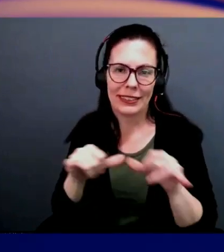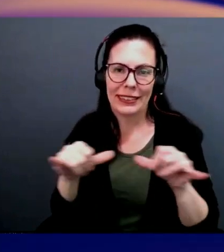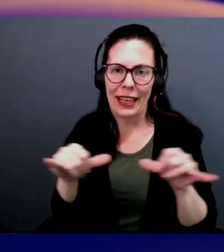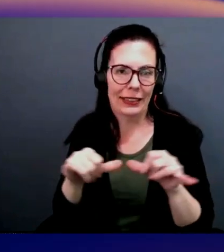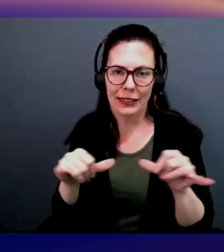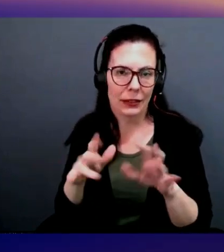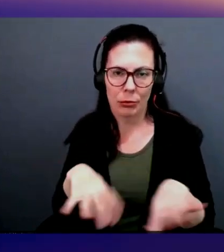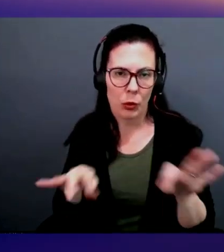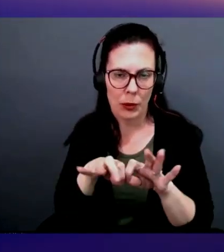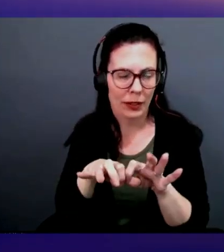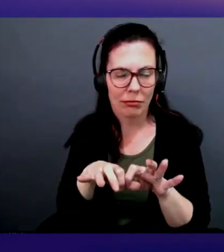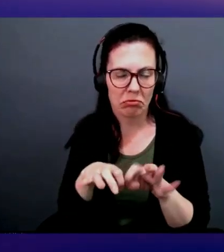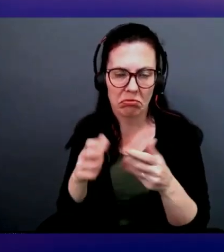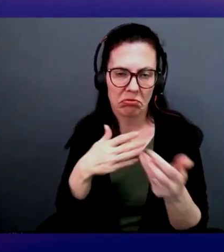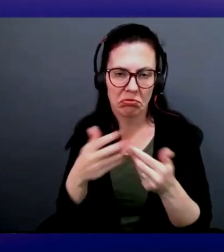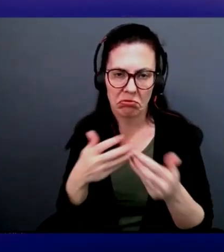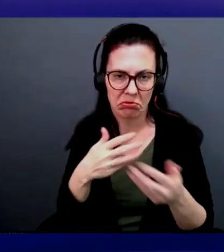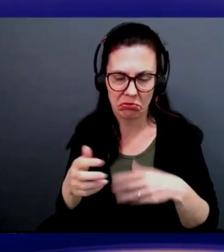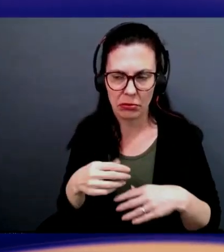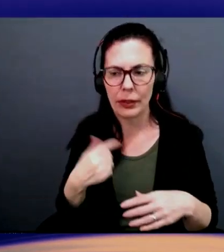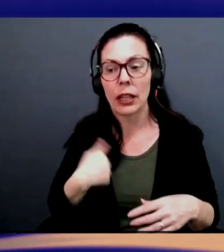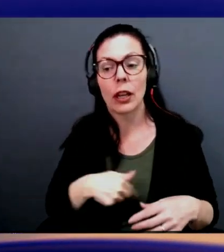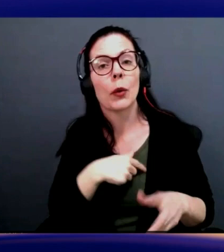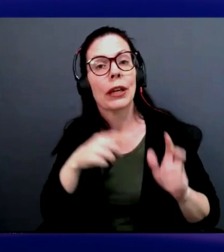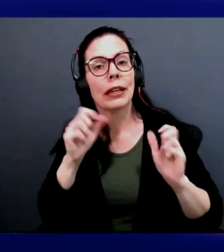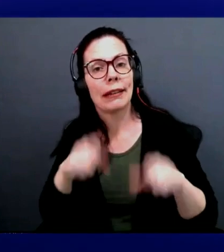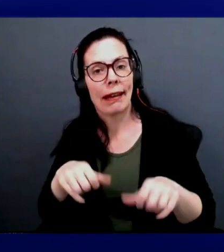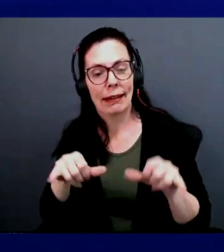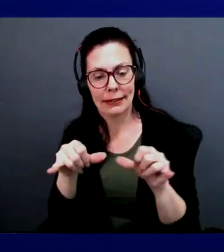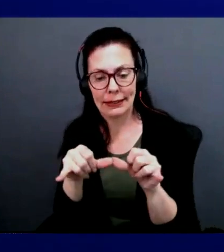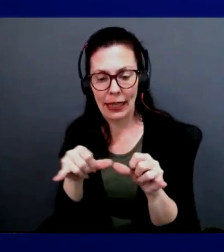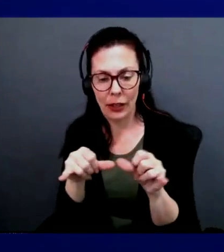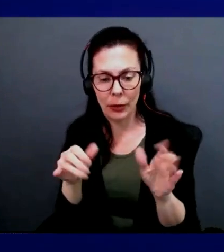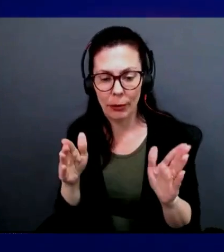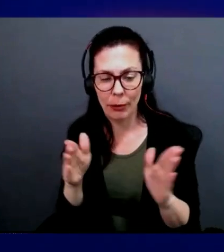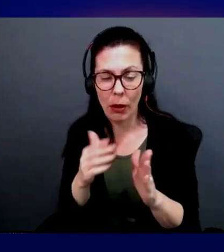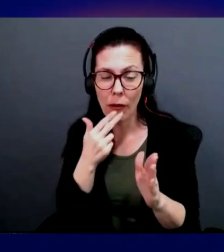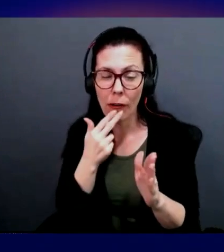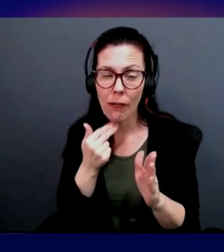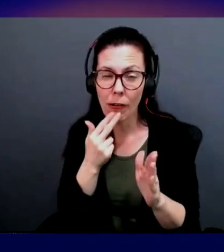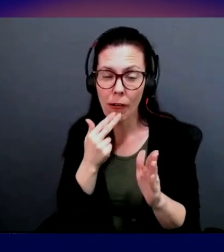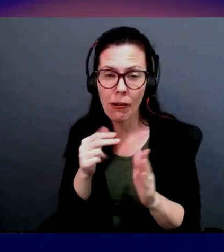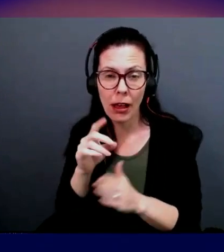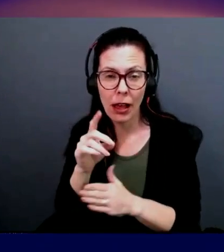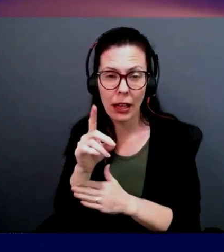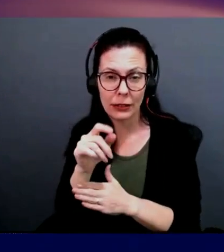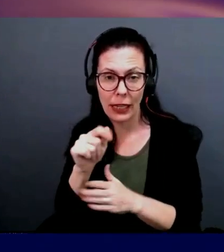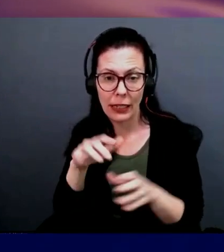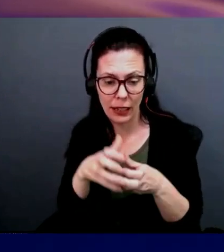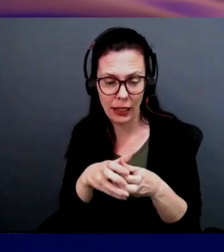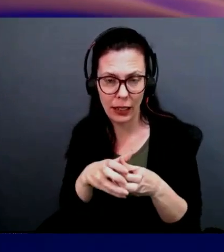Because we can scale from a very small data set to petabyte scale.